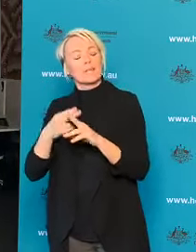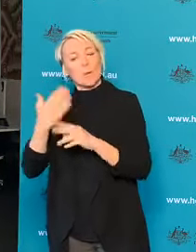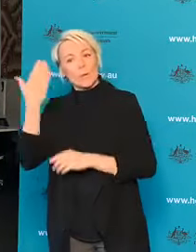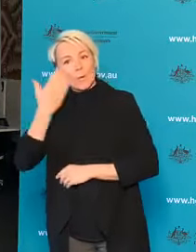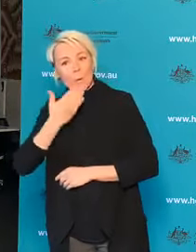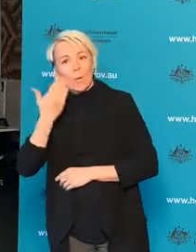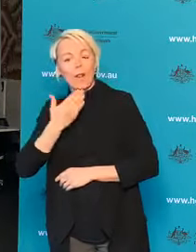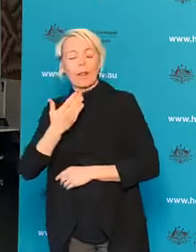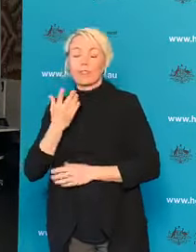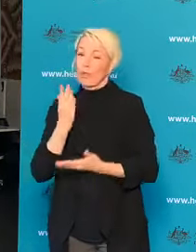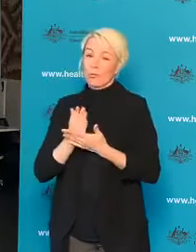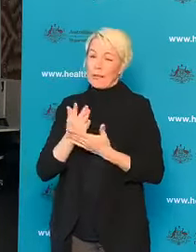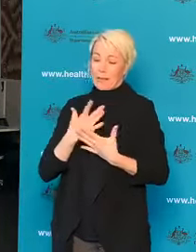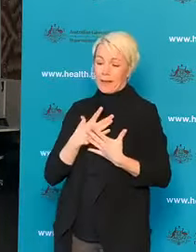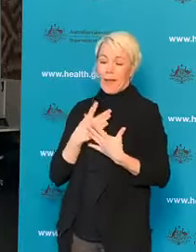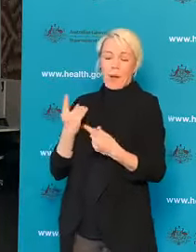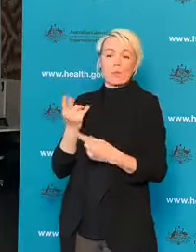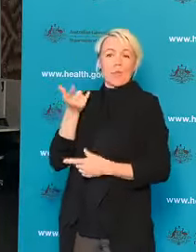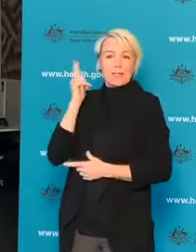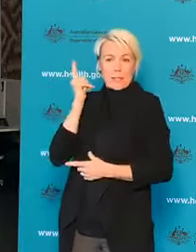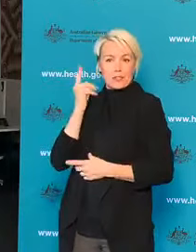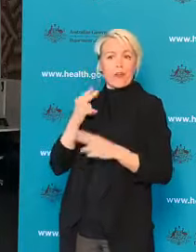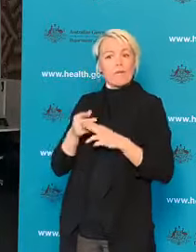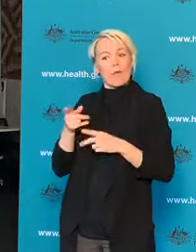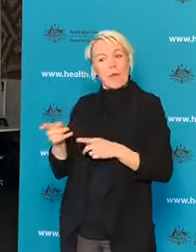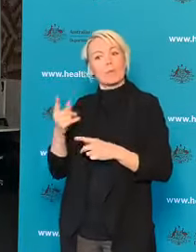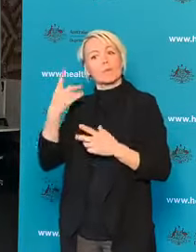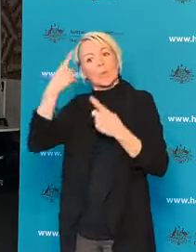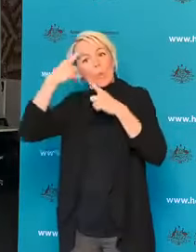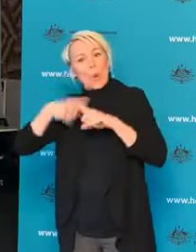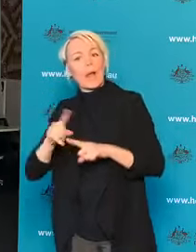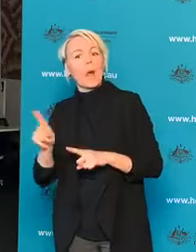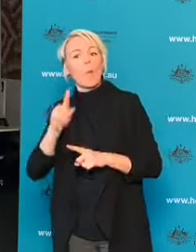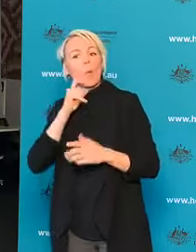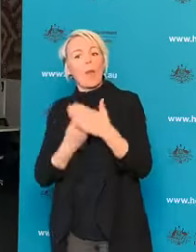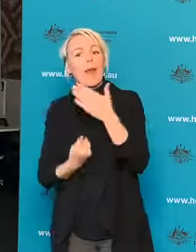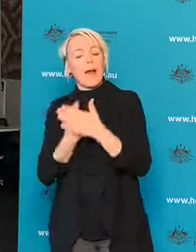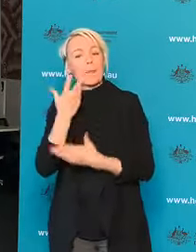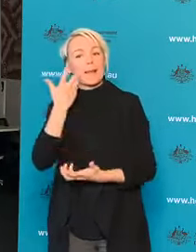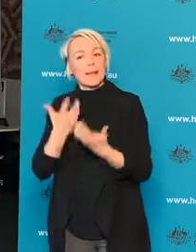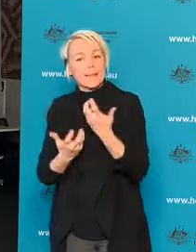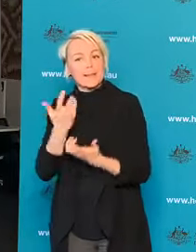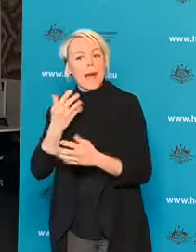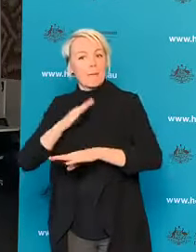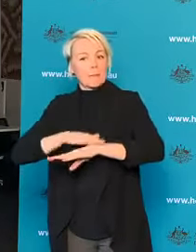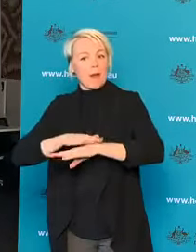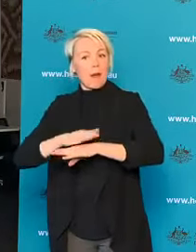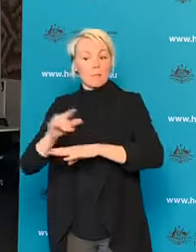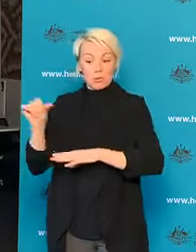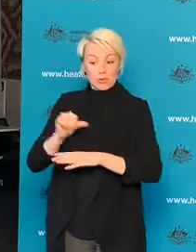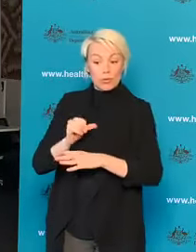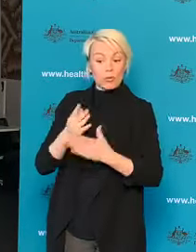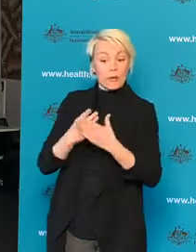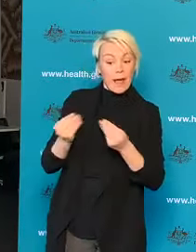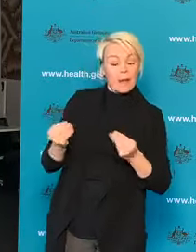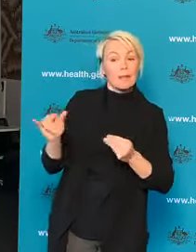it to the authorities in Victoria to determine about what happens with examinations but the important point that you make